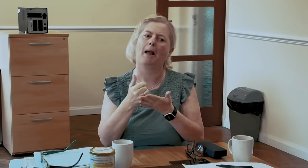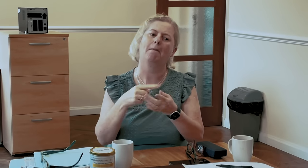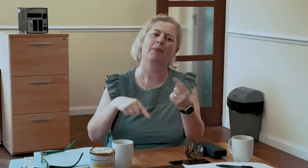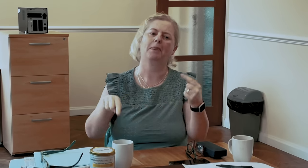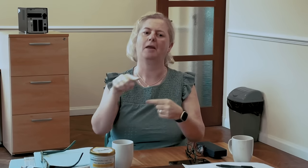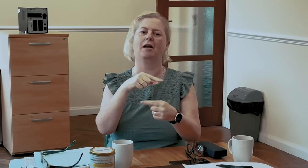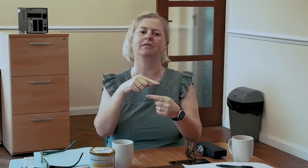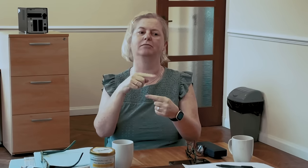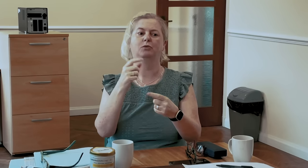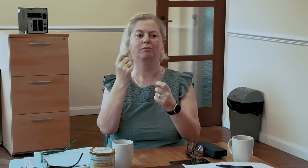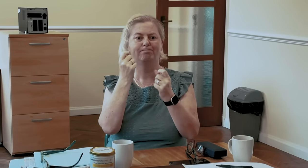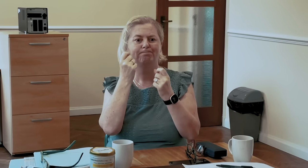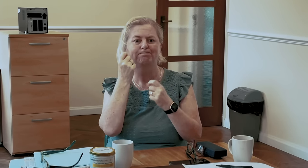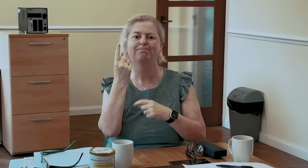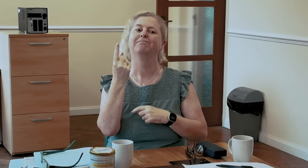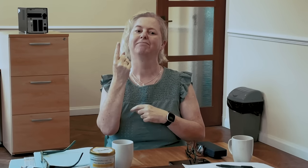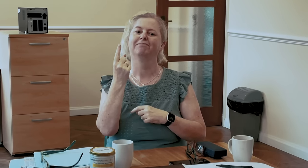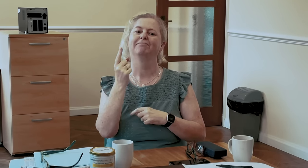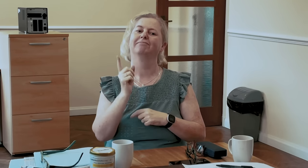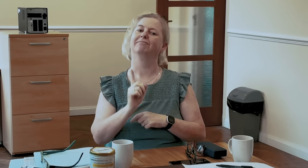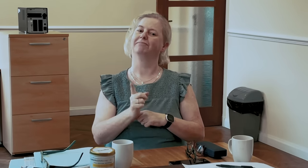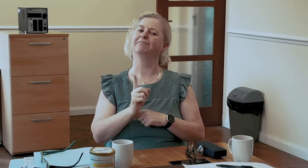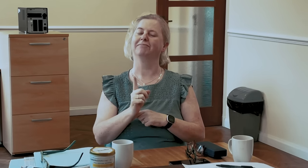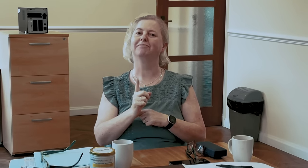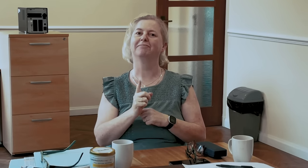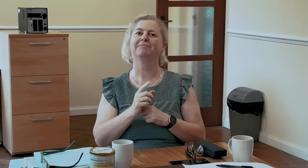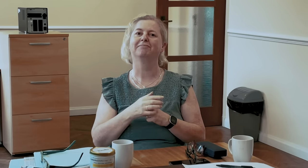what they're trying to say. That will be very helpful.